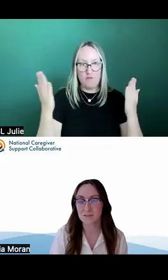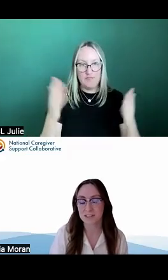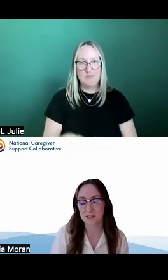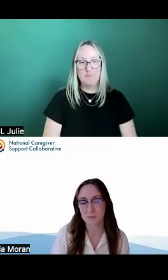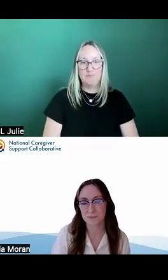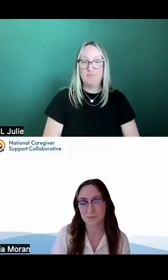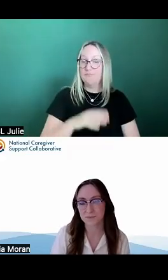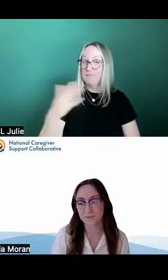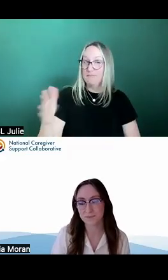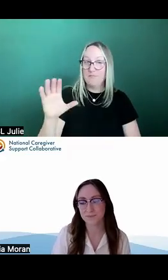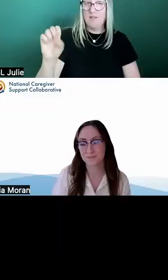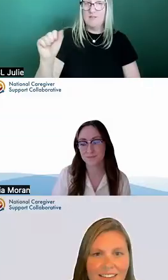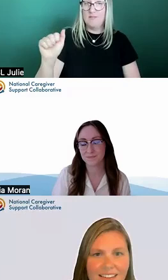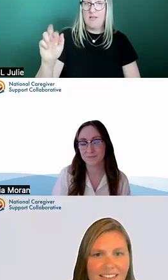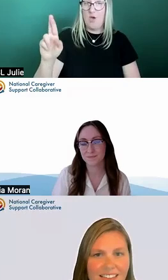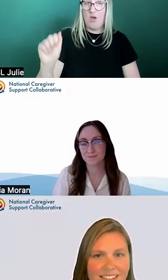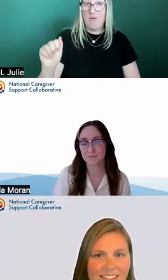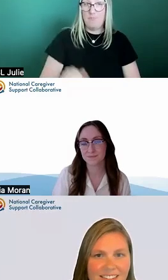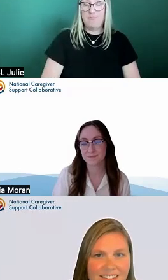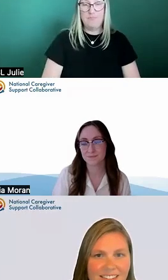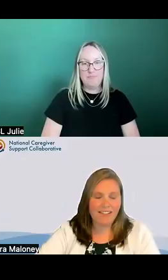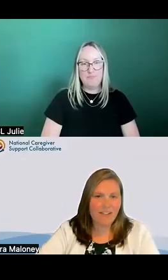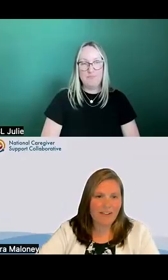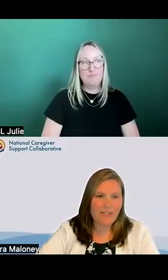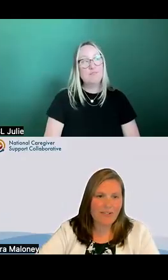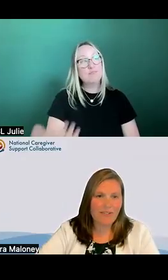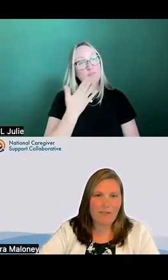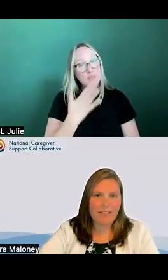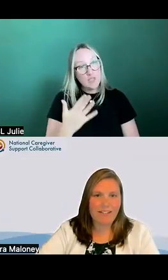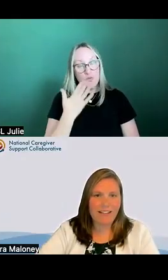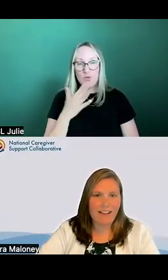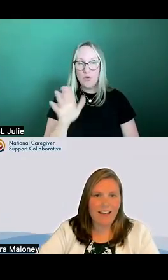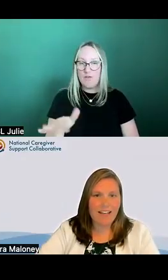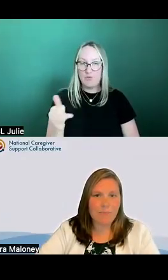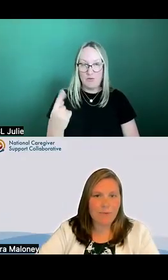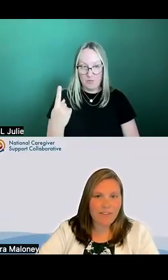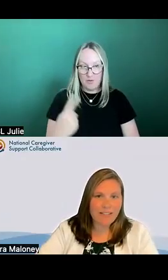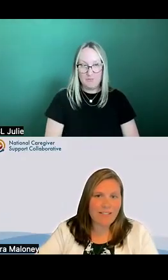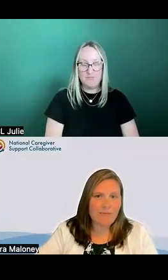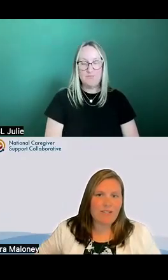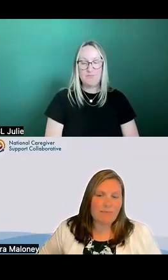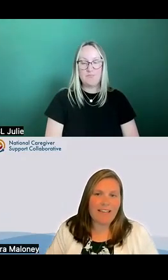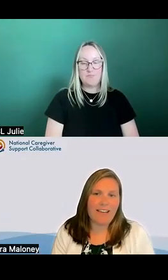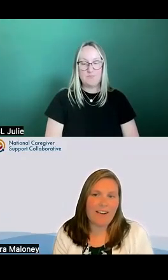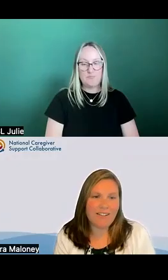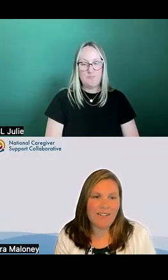over to you. Thanks Leia. Good afternoon everyone. As previously mentioned by Cara,